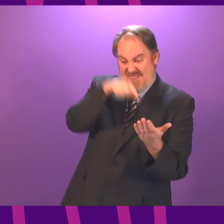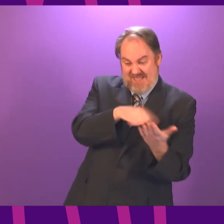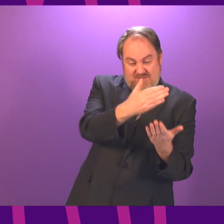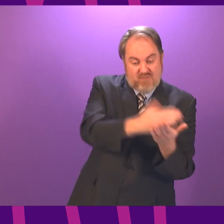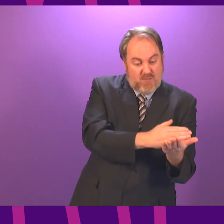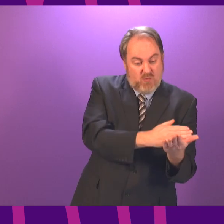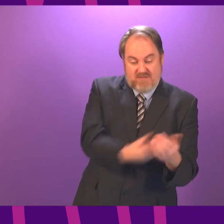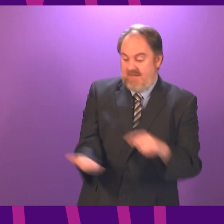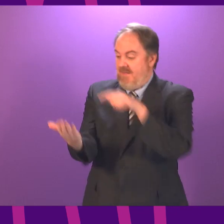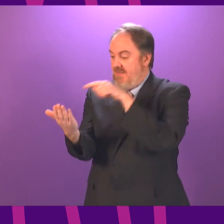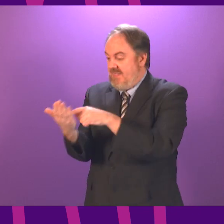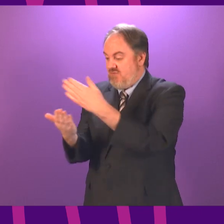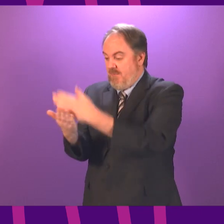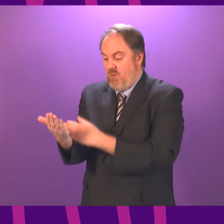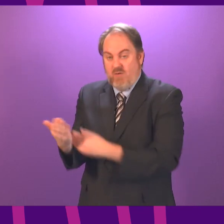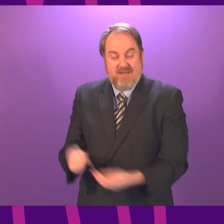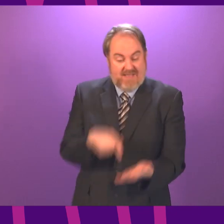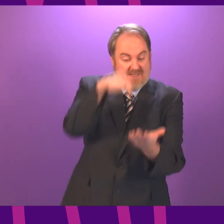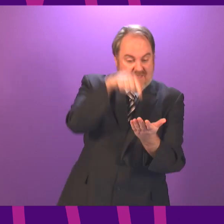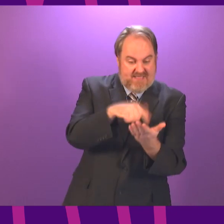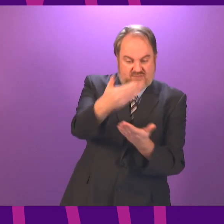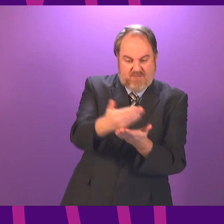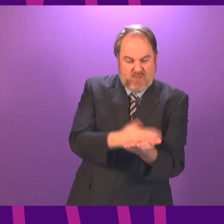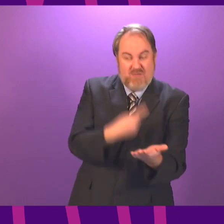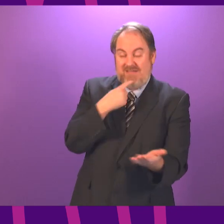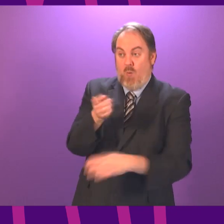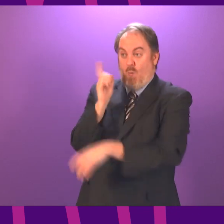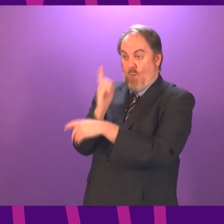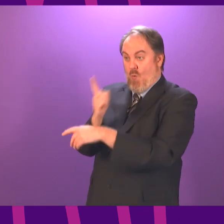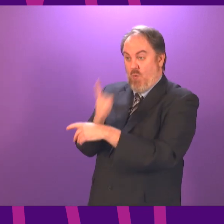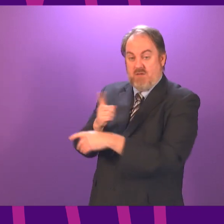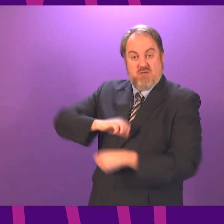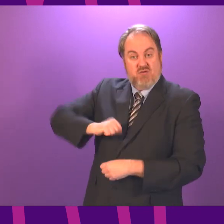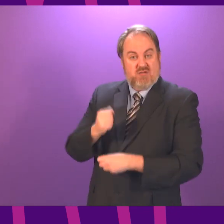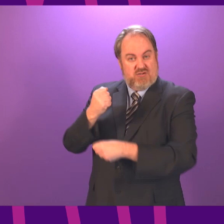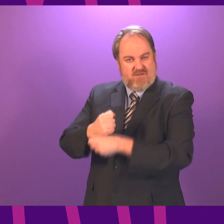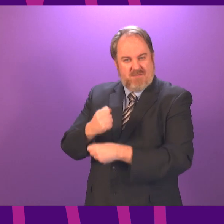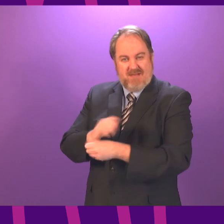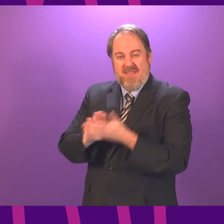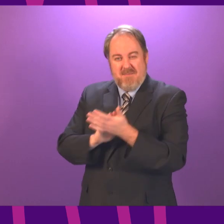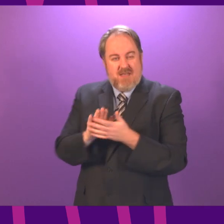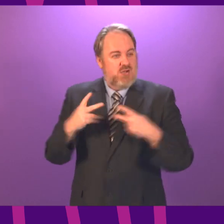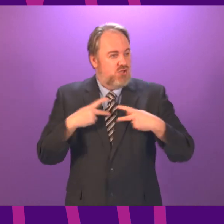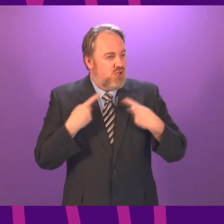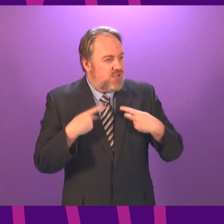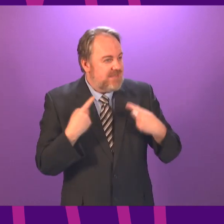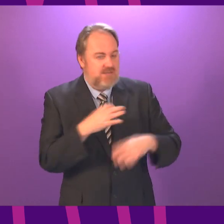the three reports, when doing so would have meant that doctors, nurses and carers were properly protected?